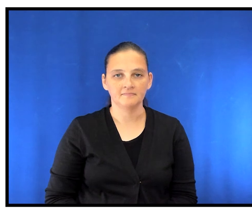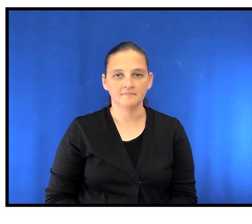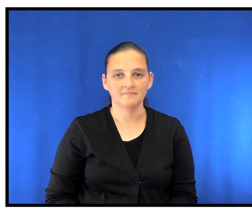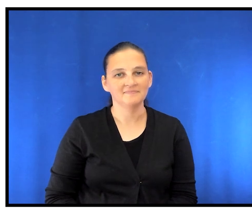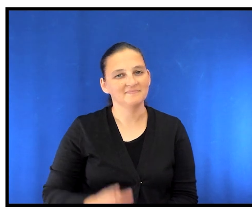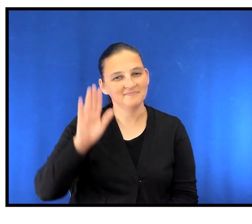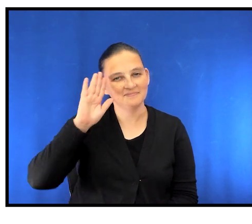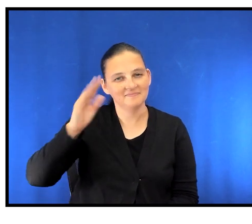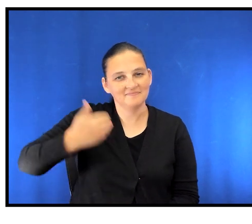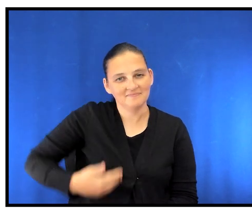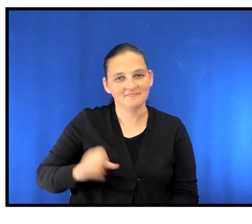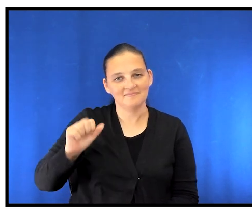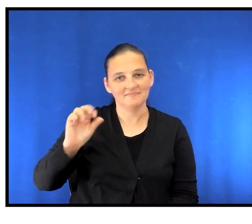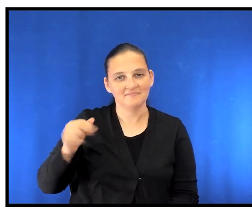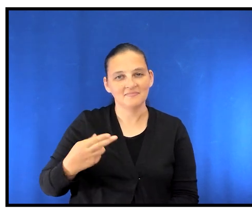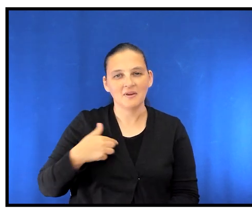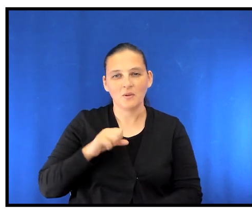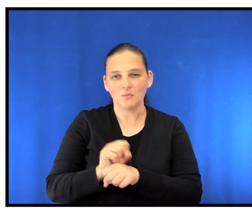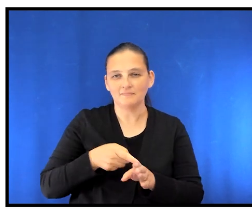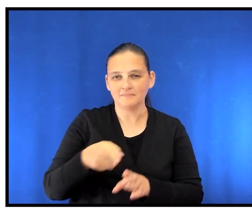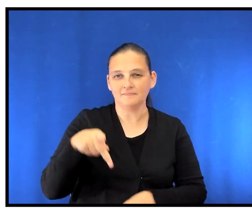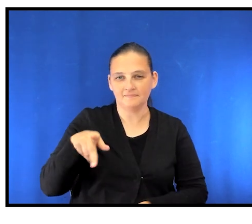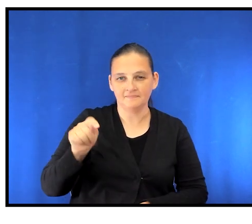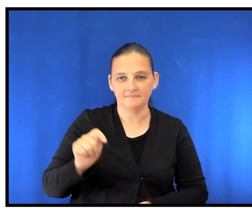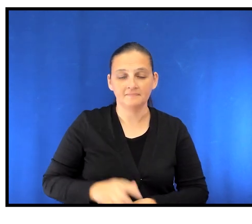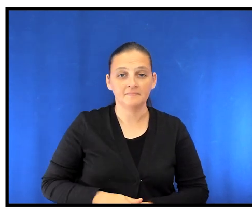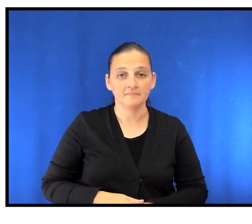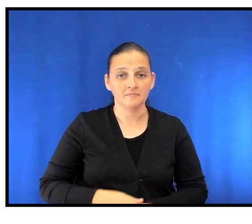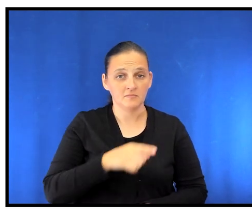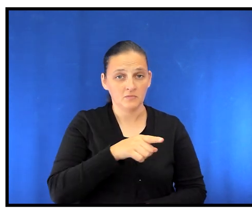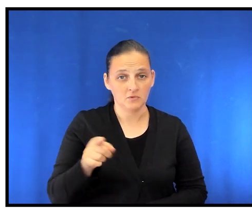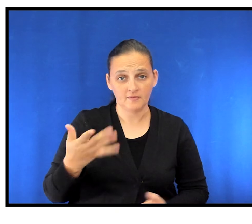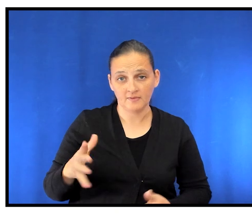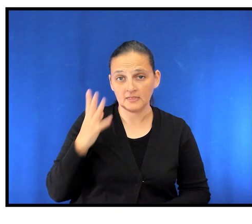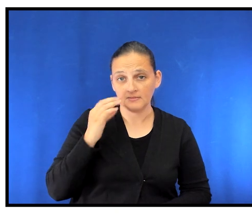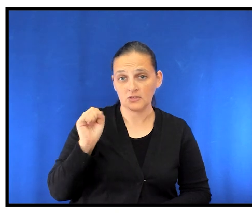Hi, I'm Sarah and I'm a physiotherapist. If you have had a sternotomy done, which is a cut down